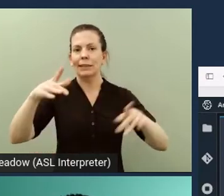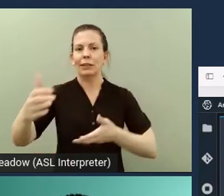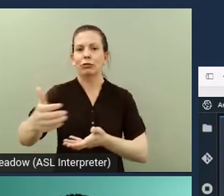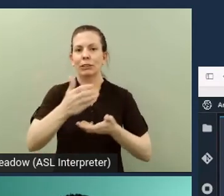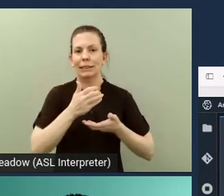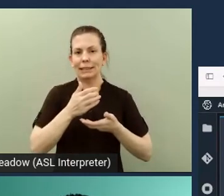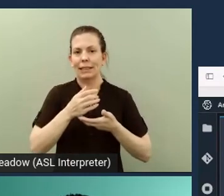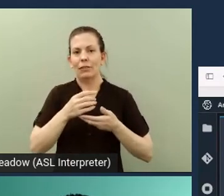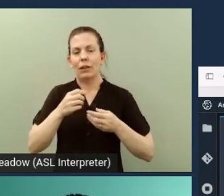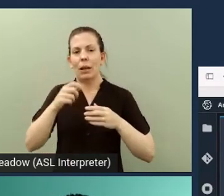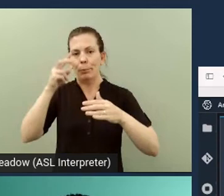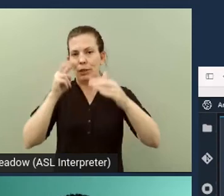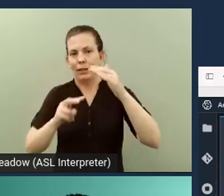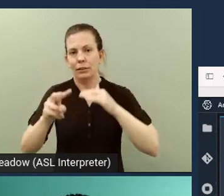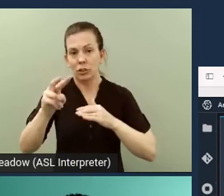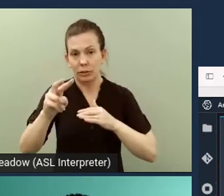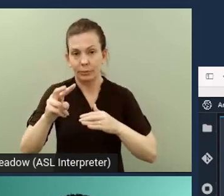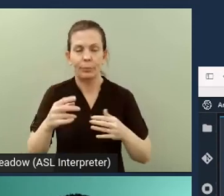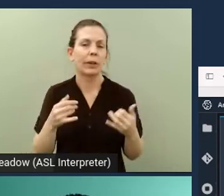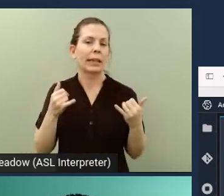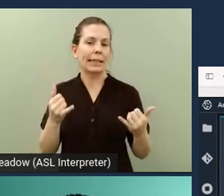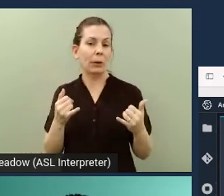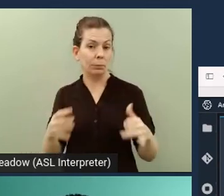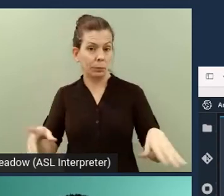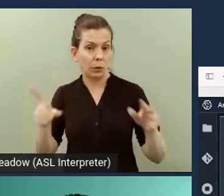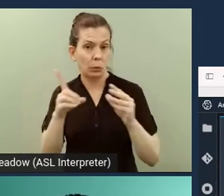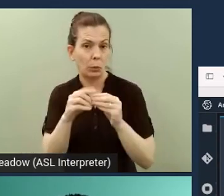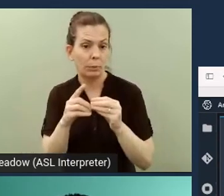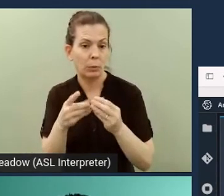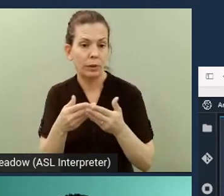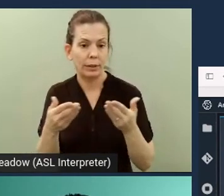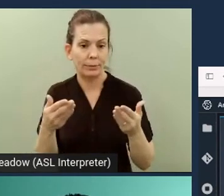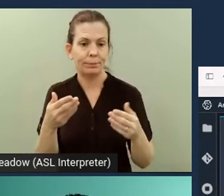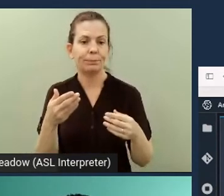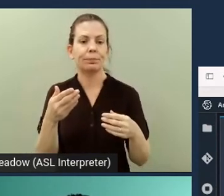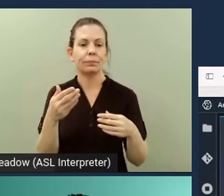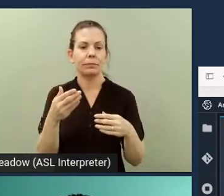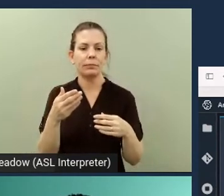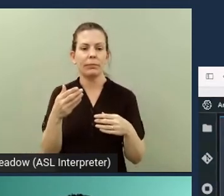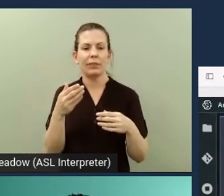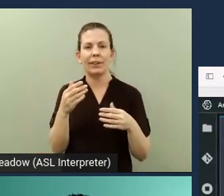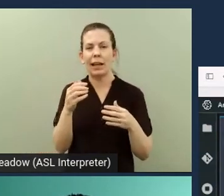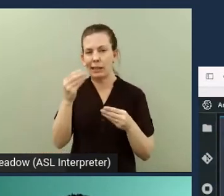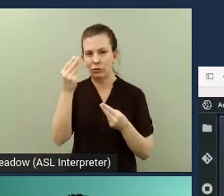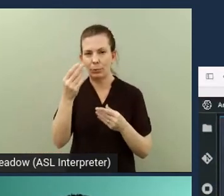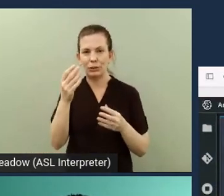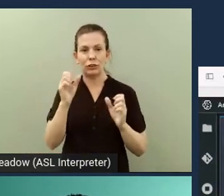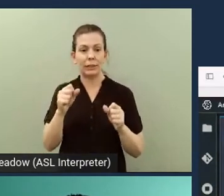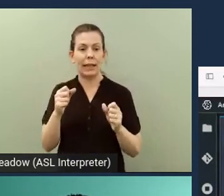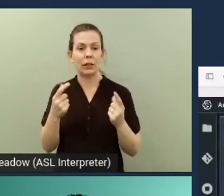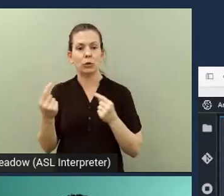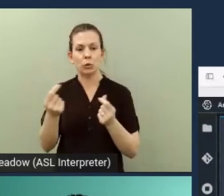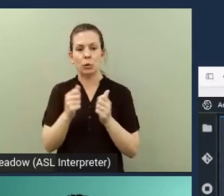I'll just add one more piece of, you know, information that you can do with these kinds of notebooks.